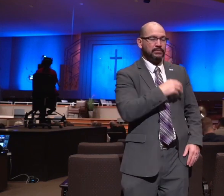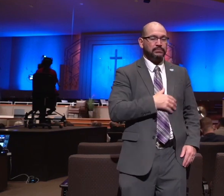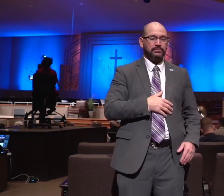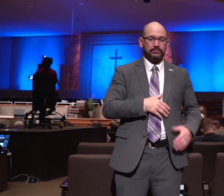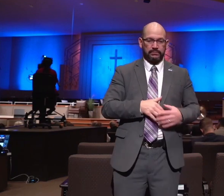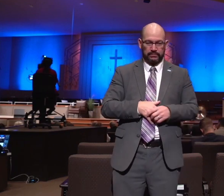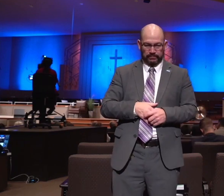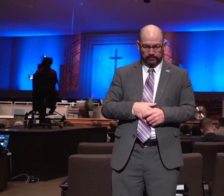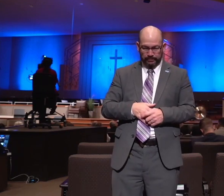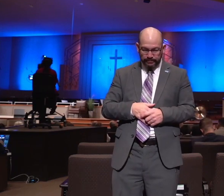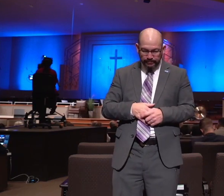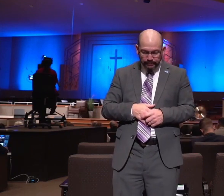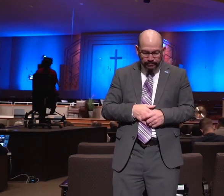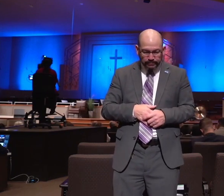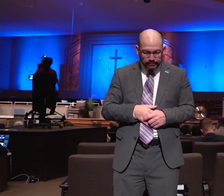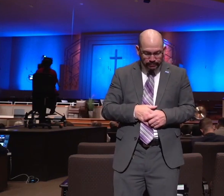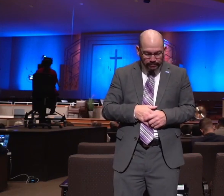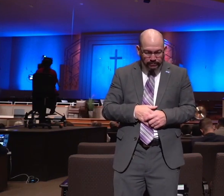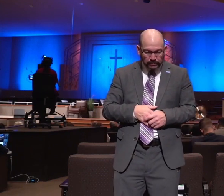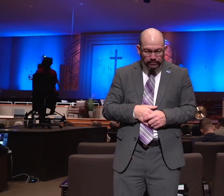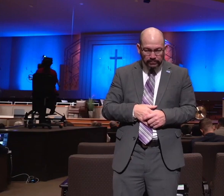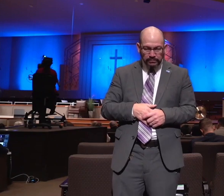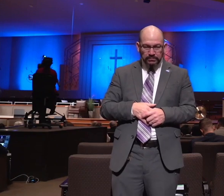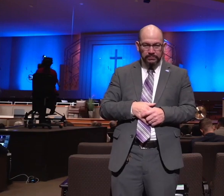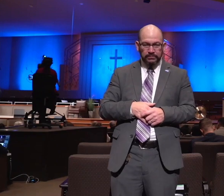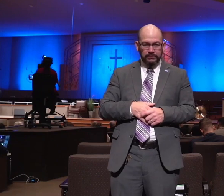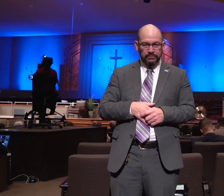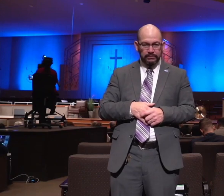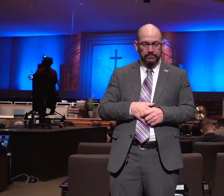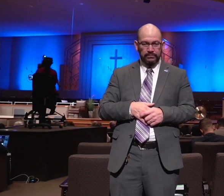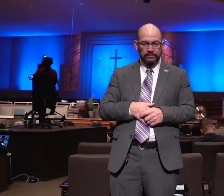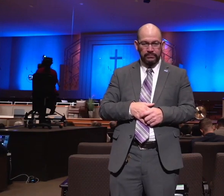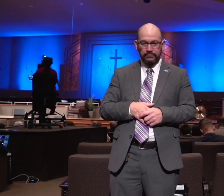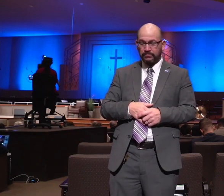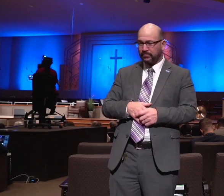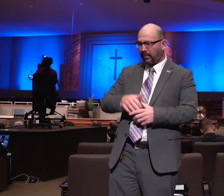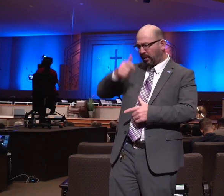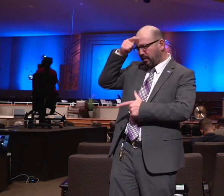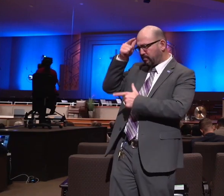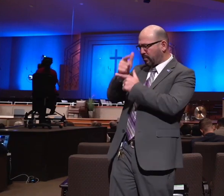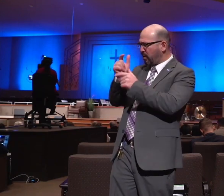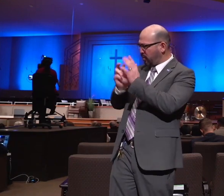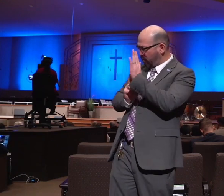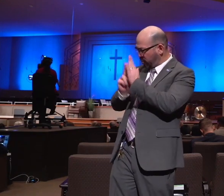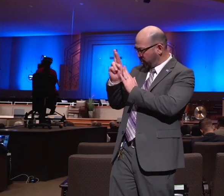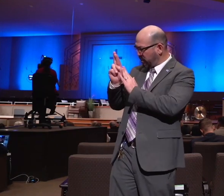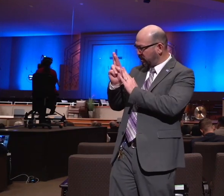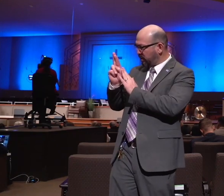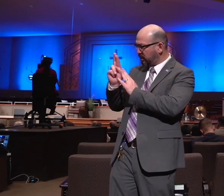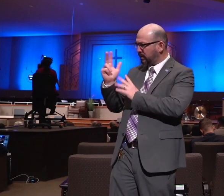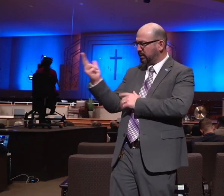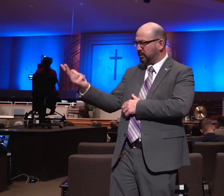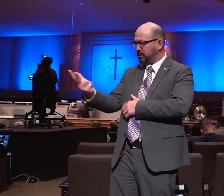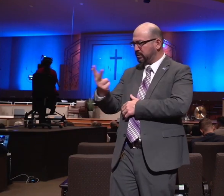heard it referenced in sermons and Brother Rasmussen here's what I always